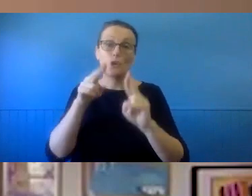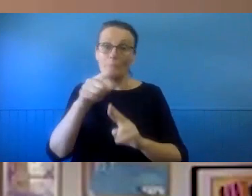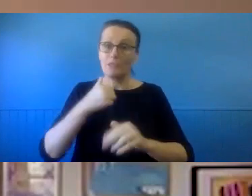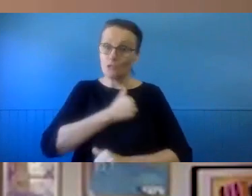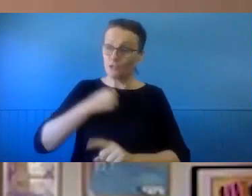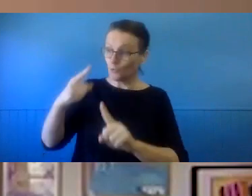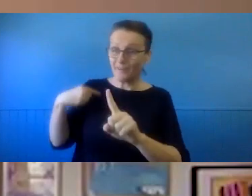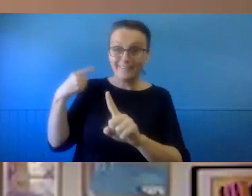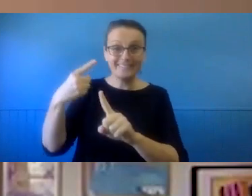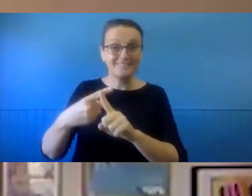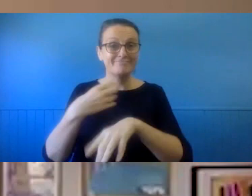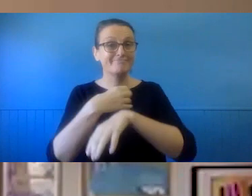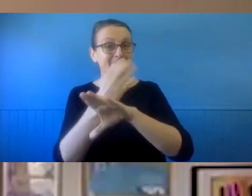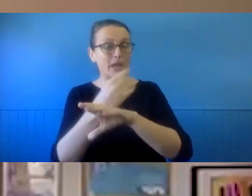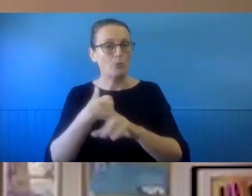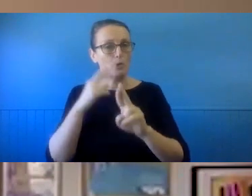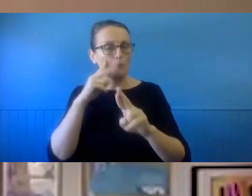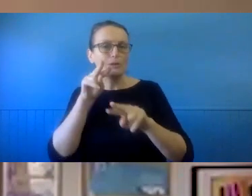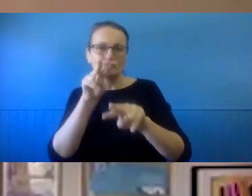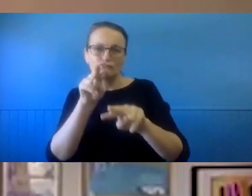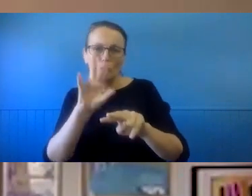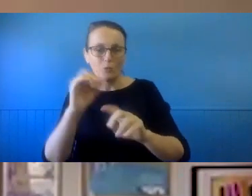the sessions that are relevant to you to offer you support through